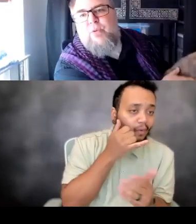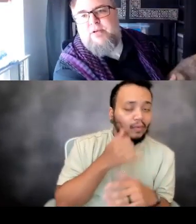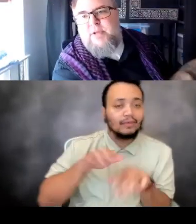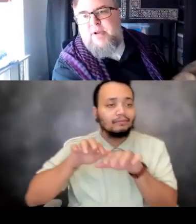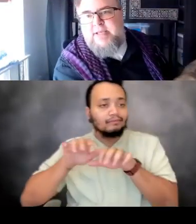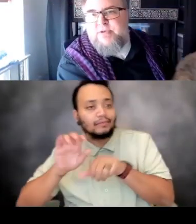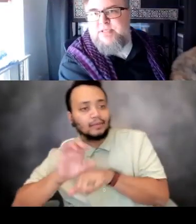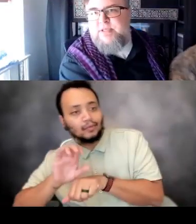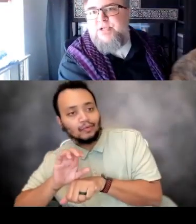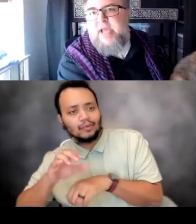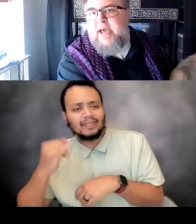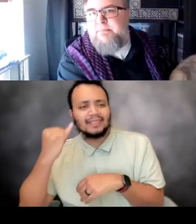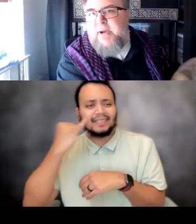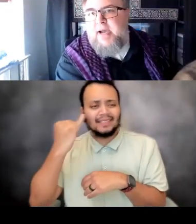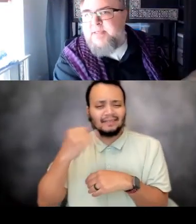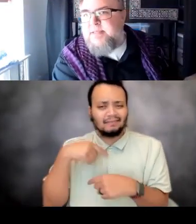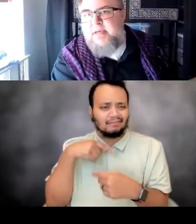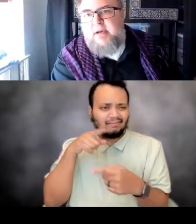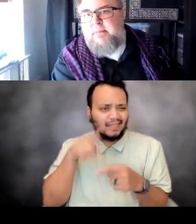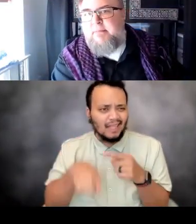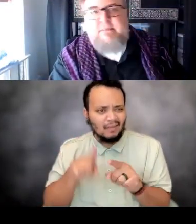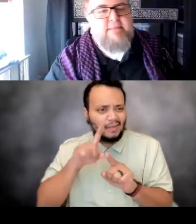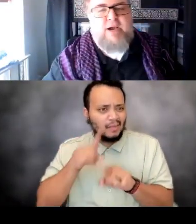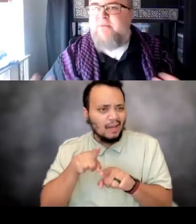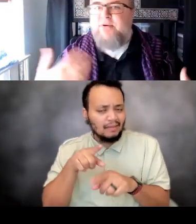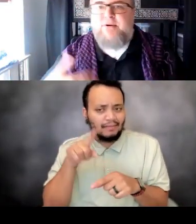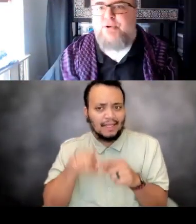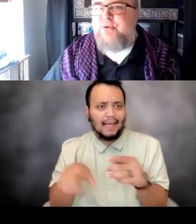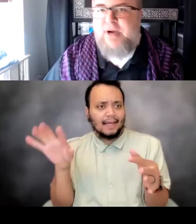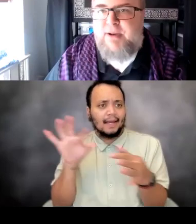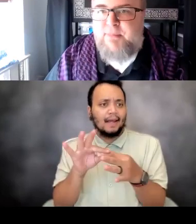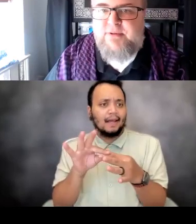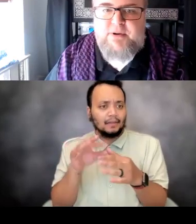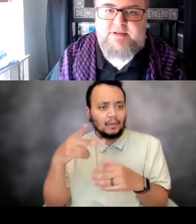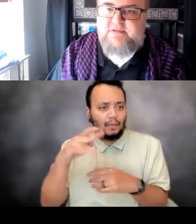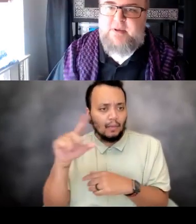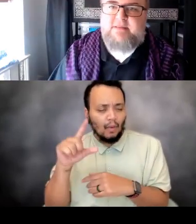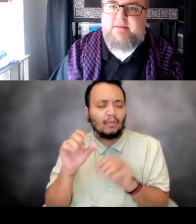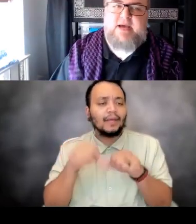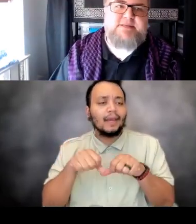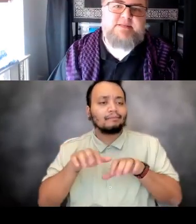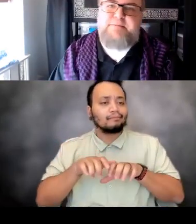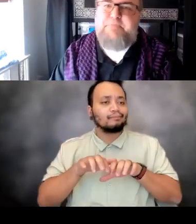we welcome your answers in the chat box, however you are able to participate the best.